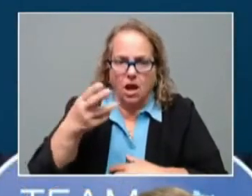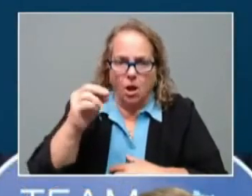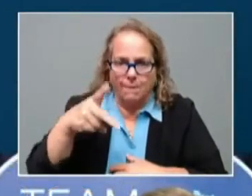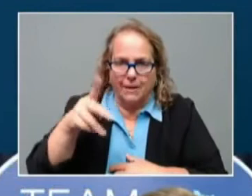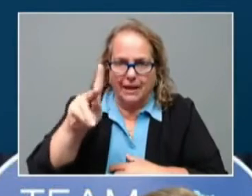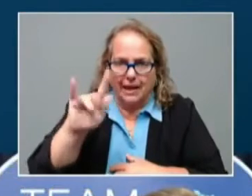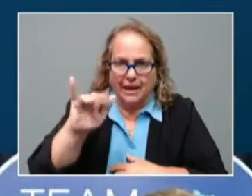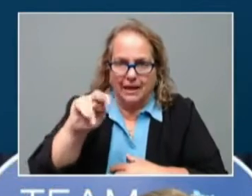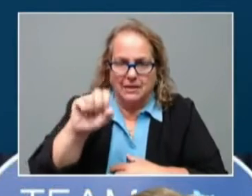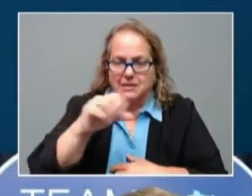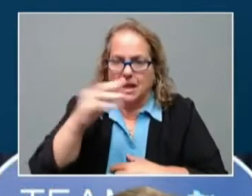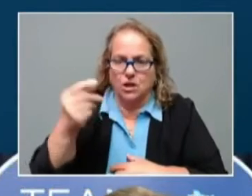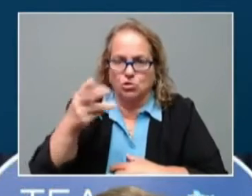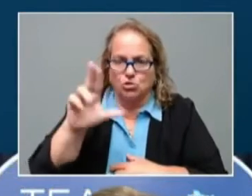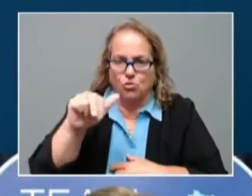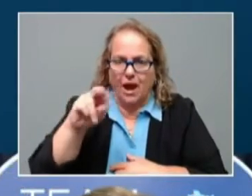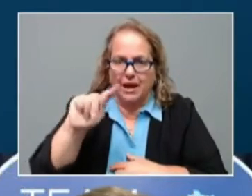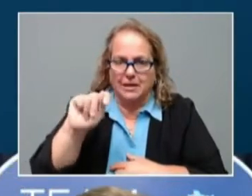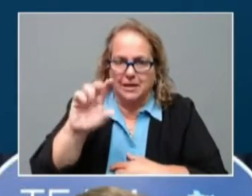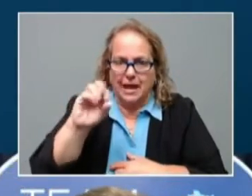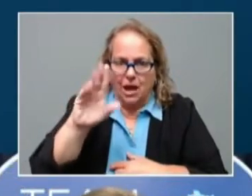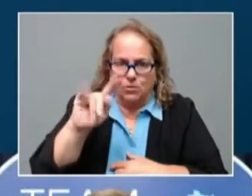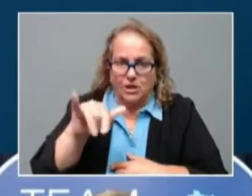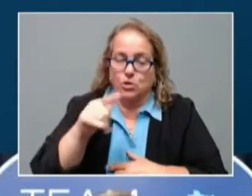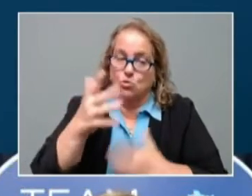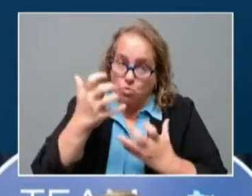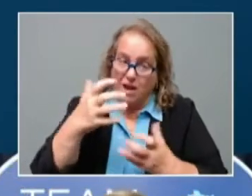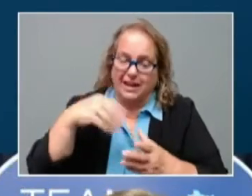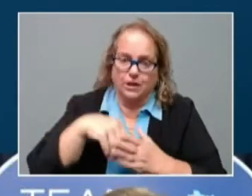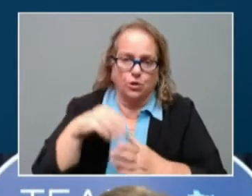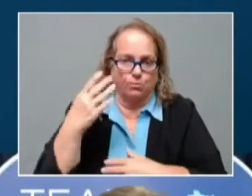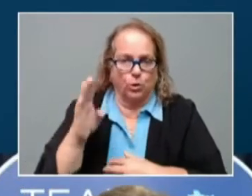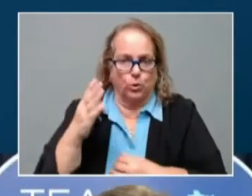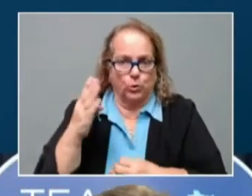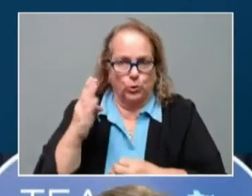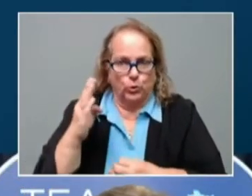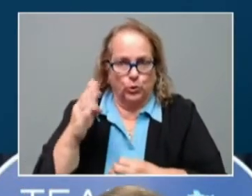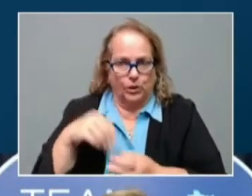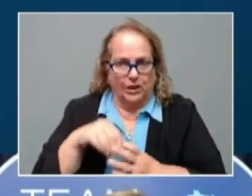want to be in the blue. Um, in this graph and as you see more and more